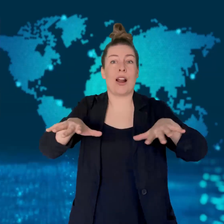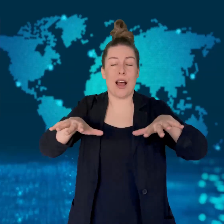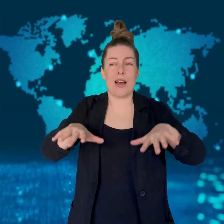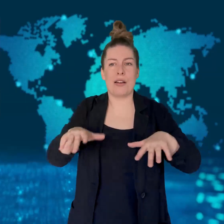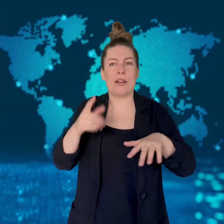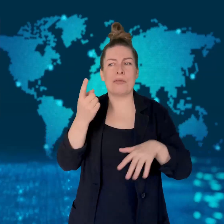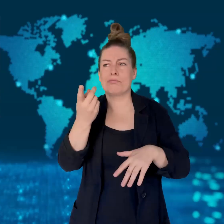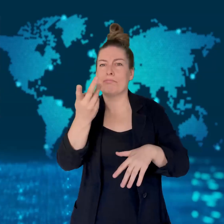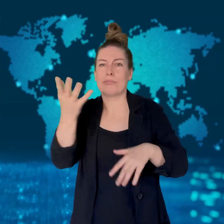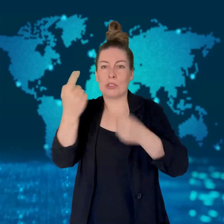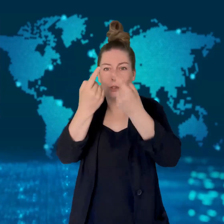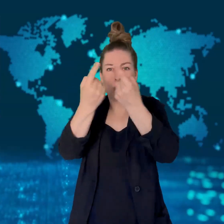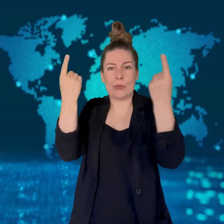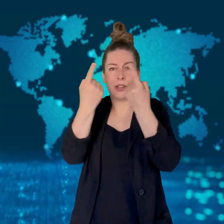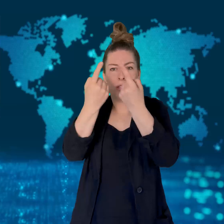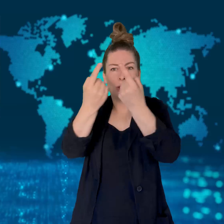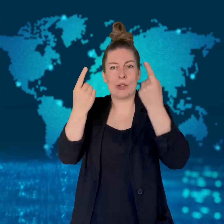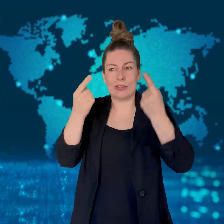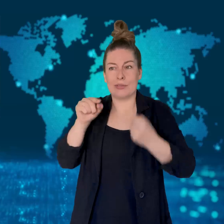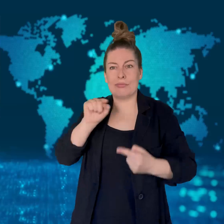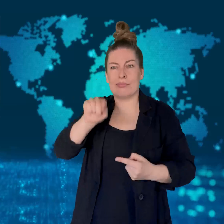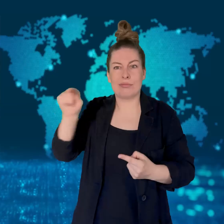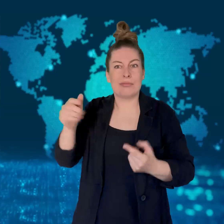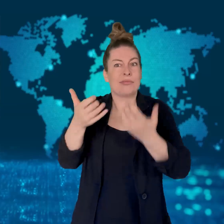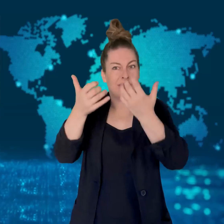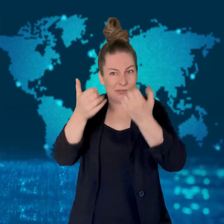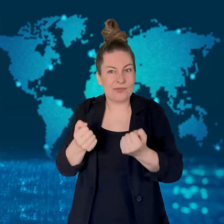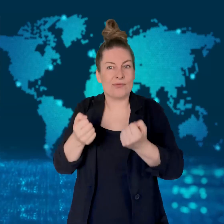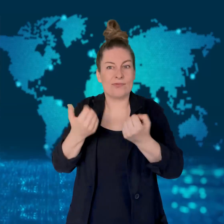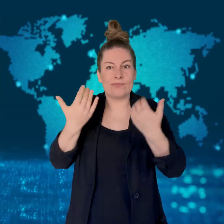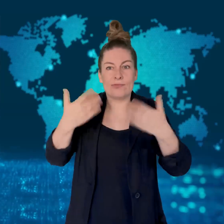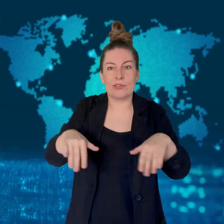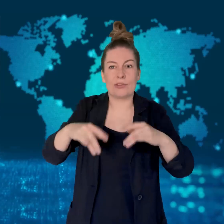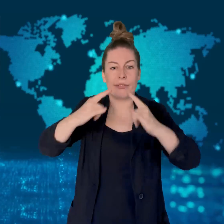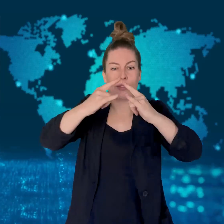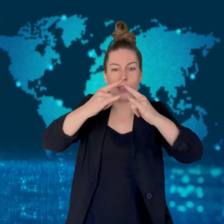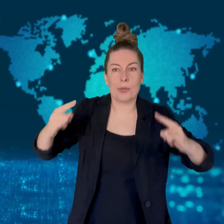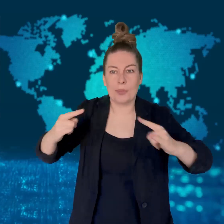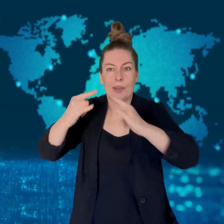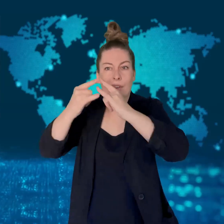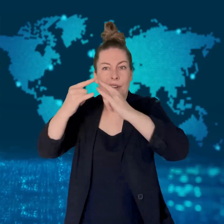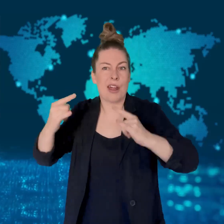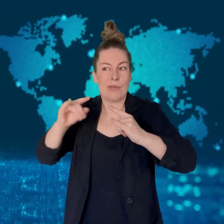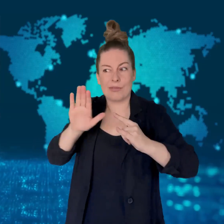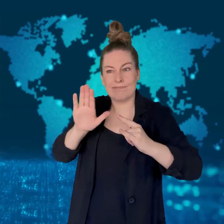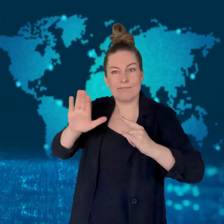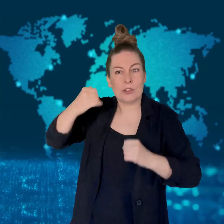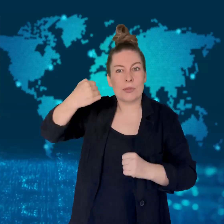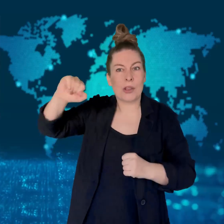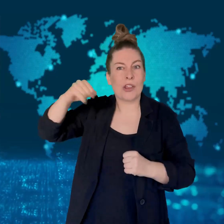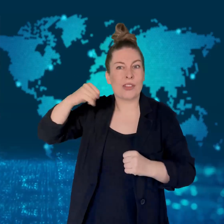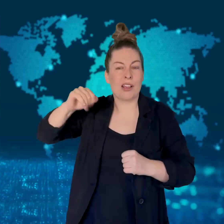They have been relatively peaceful although Jewish groups have